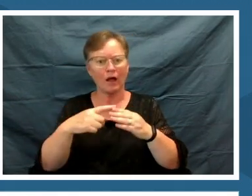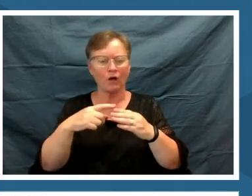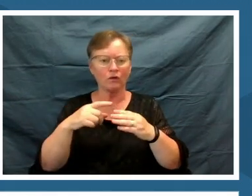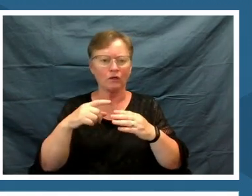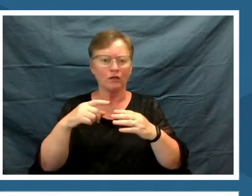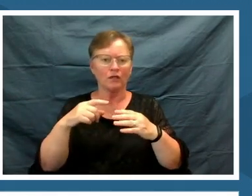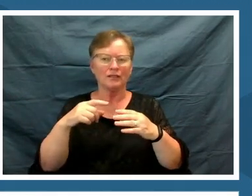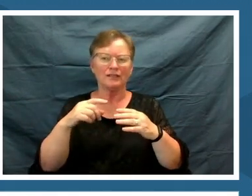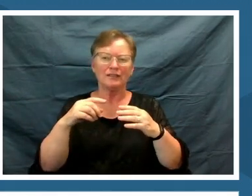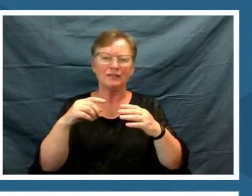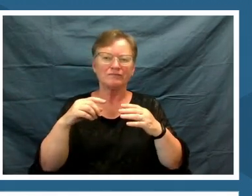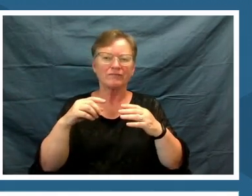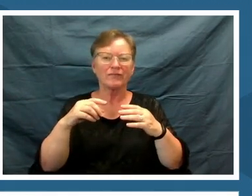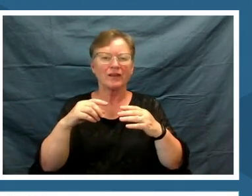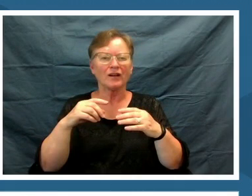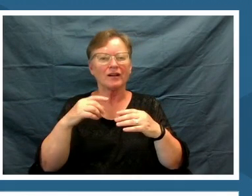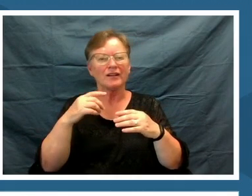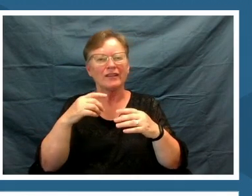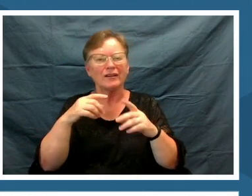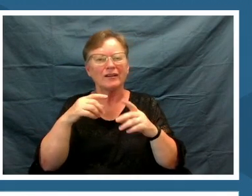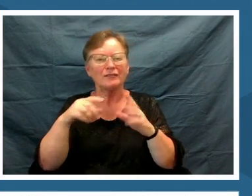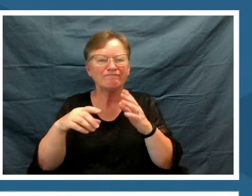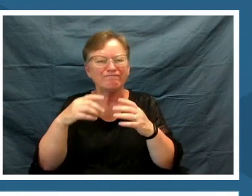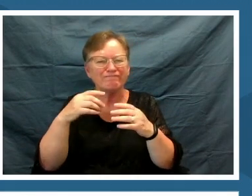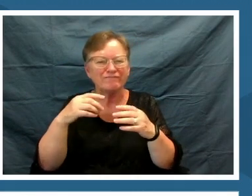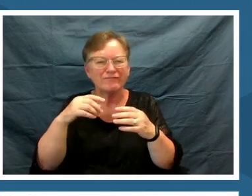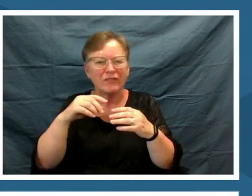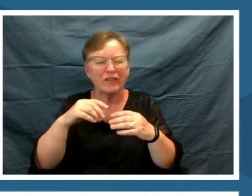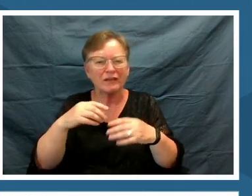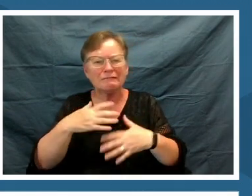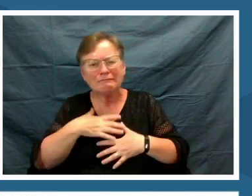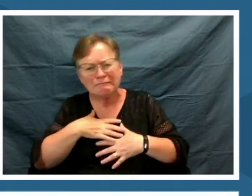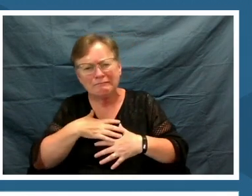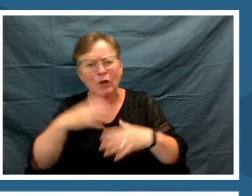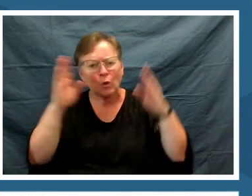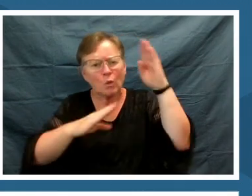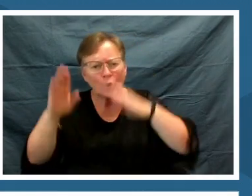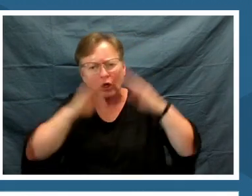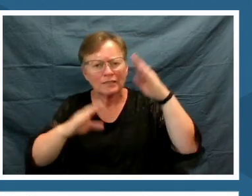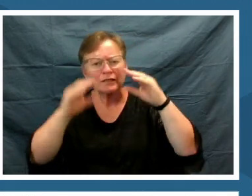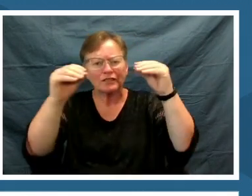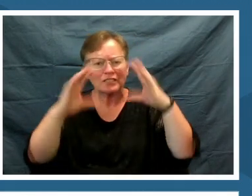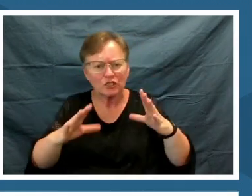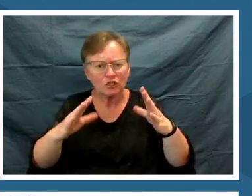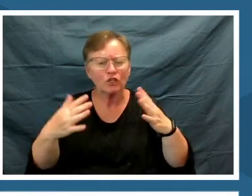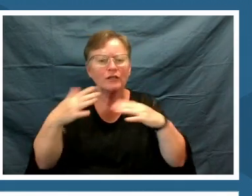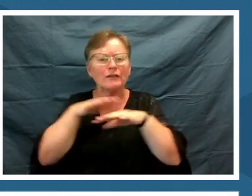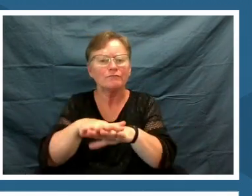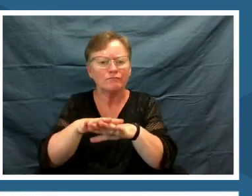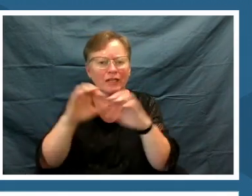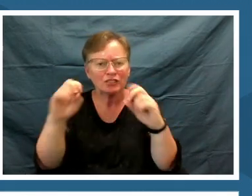one of the things that i'm doing is i'm constantly learning and being open as